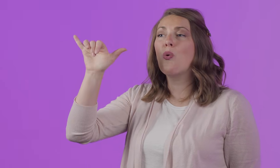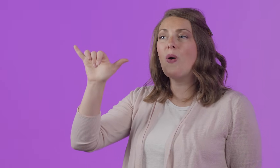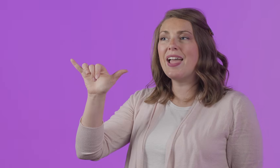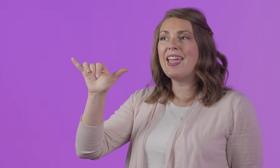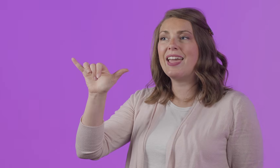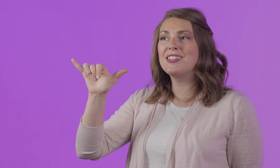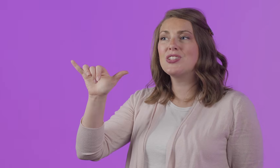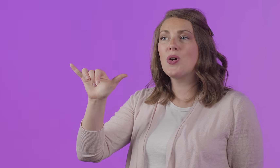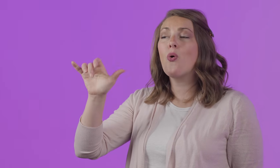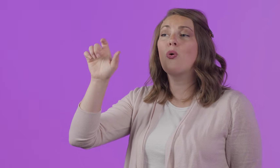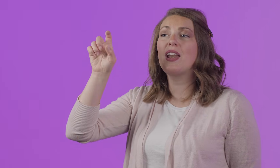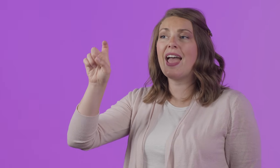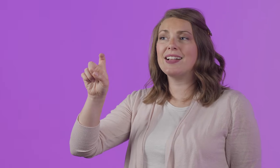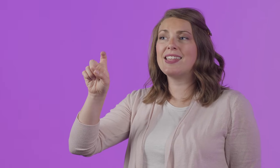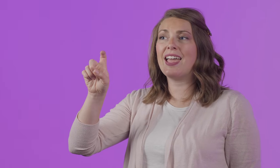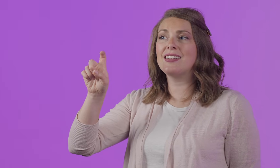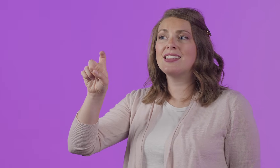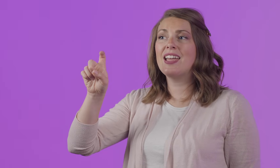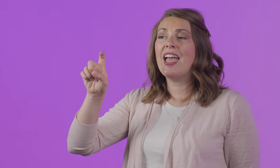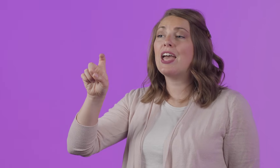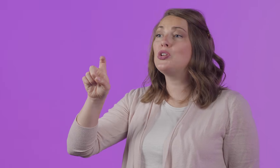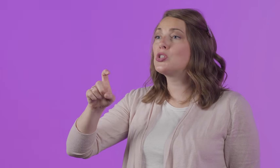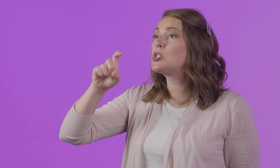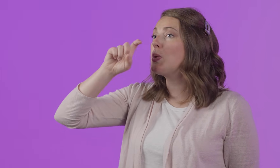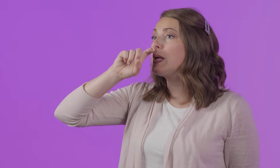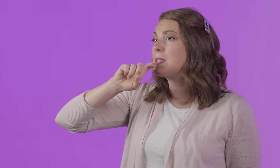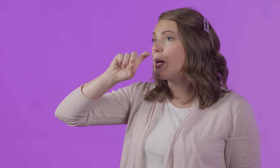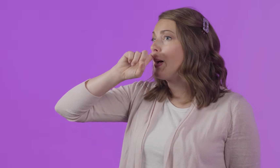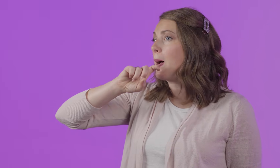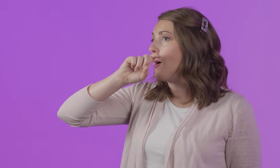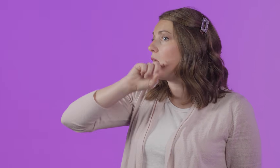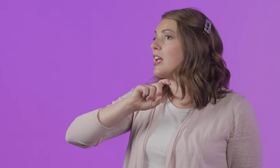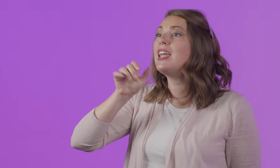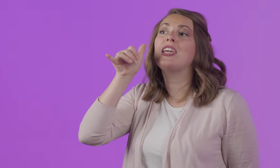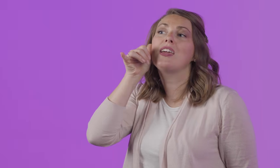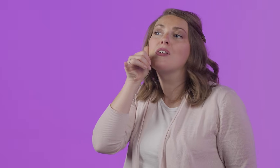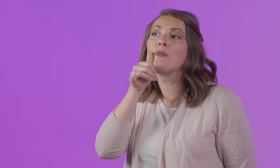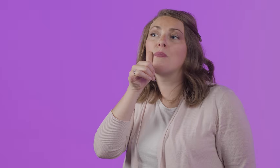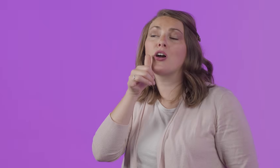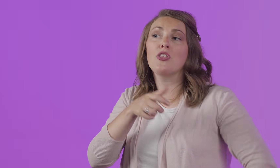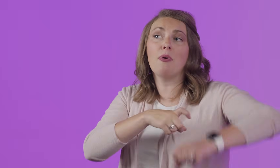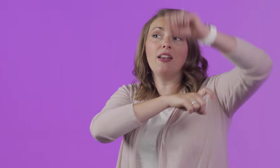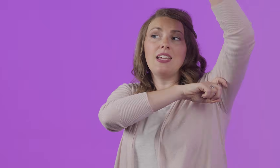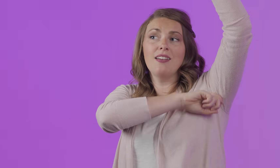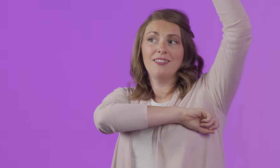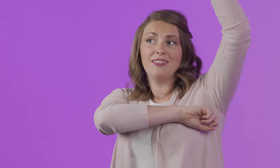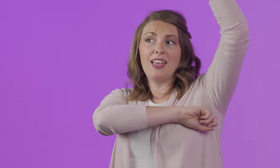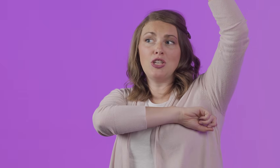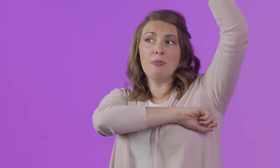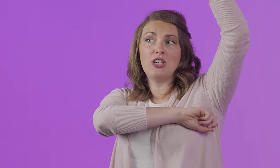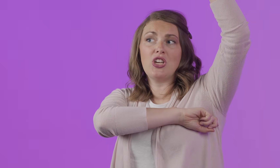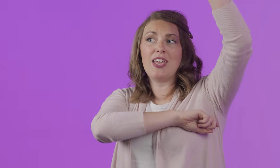a 'Y' hand or an 'X' hand and you can show this on any part of the body that you might shave